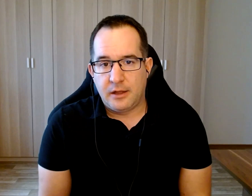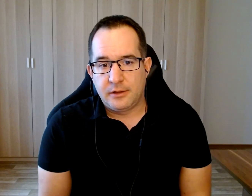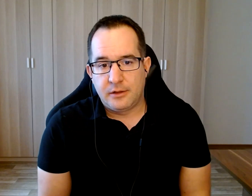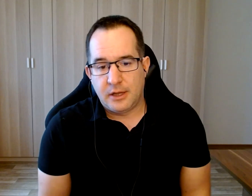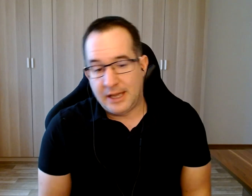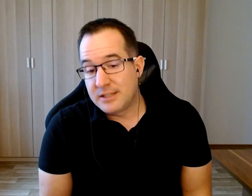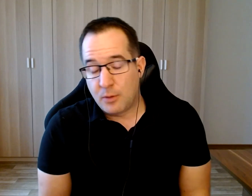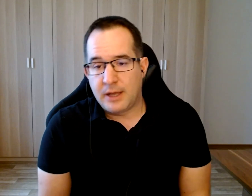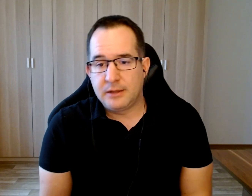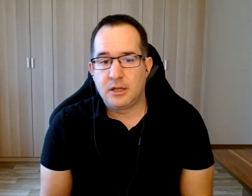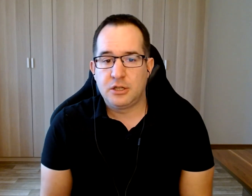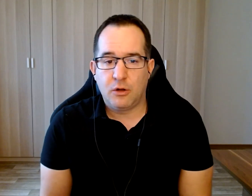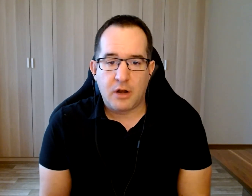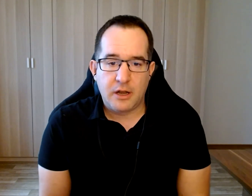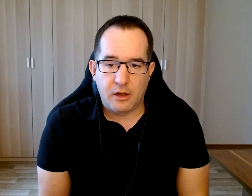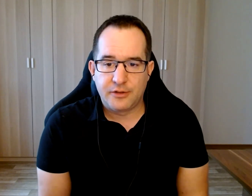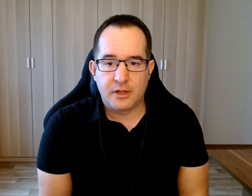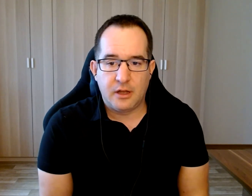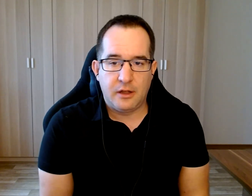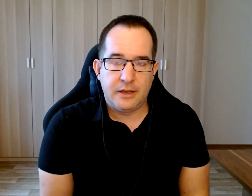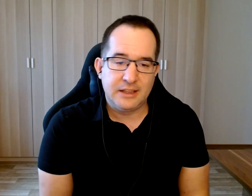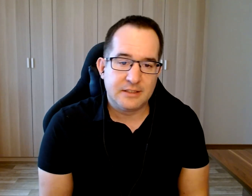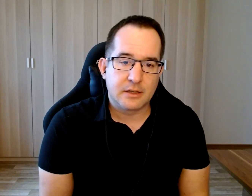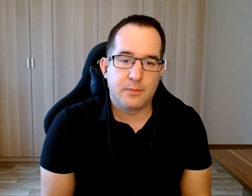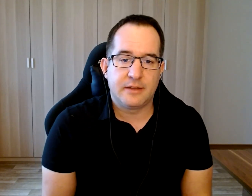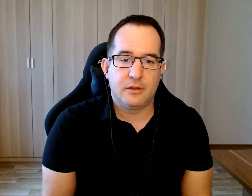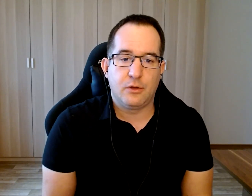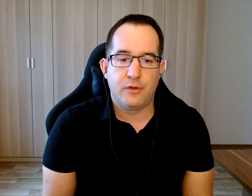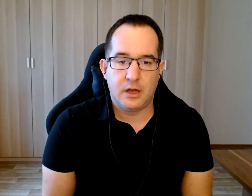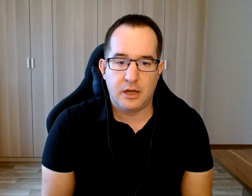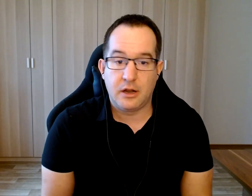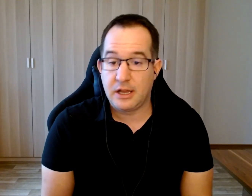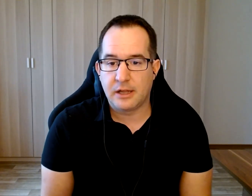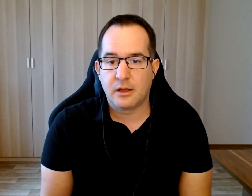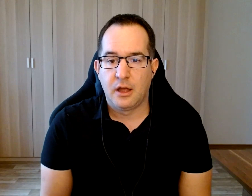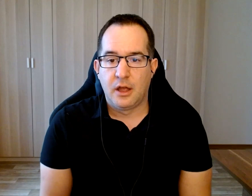At this moment she already lost 96% of her hearing.